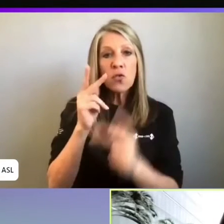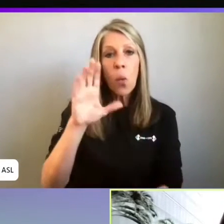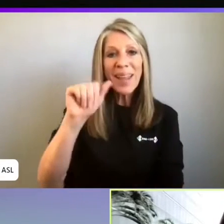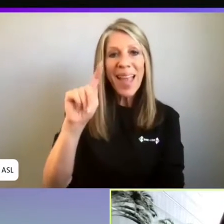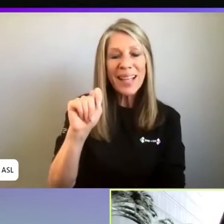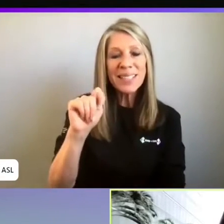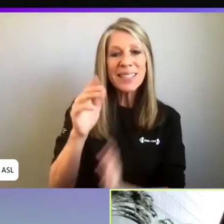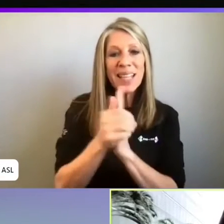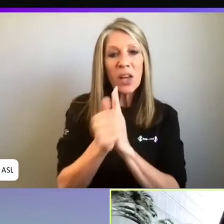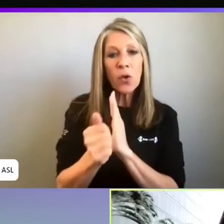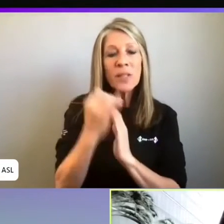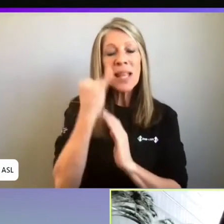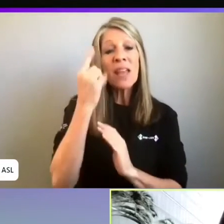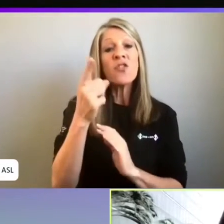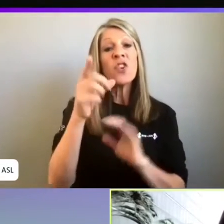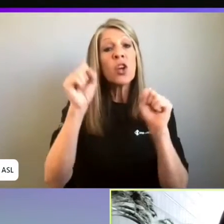drawing to asking a second